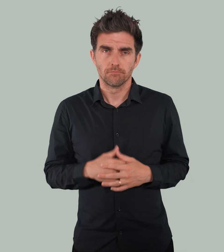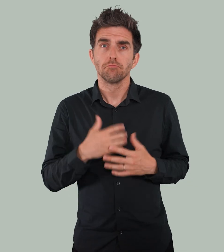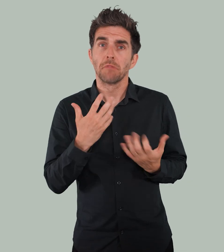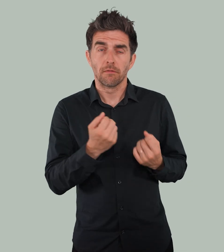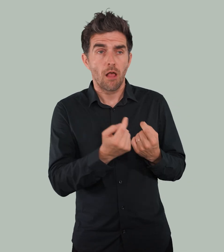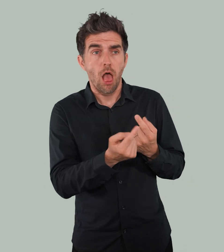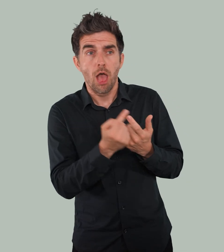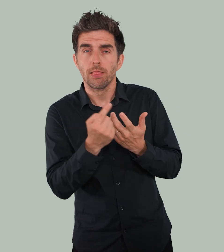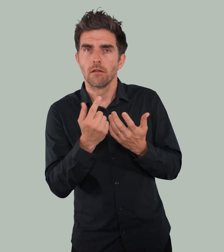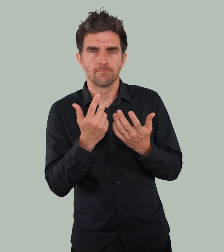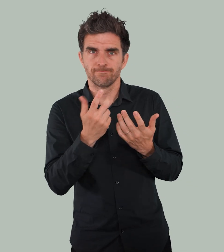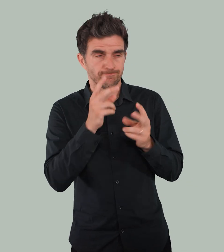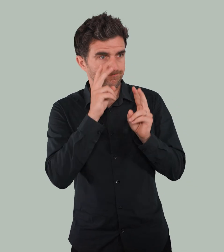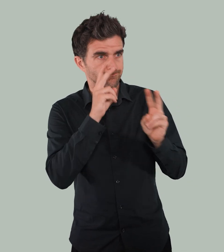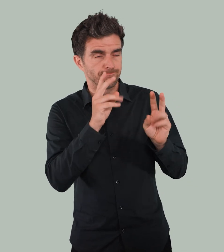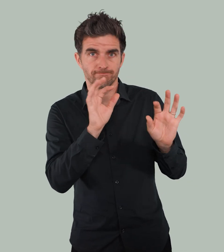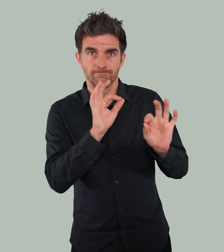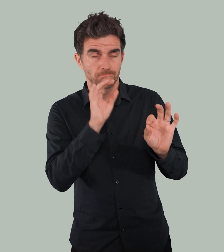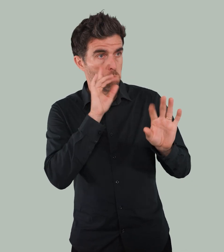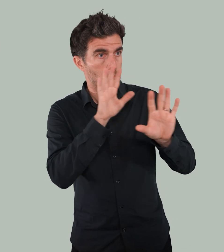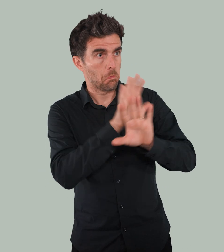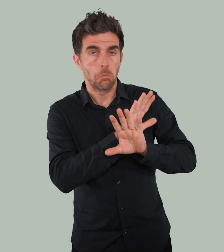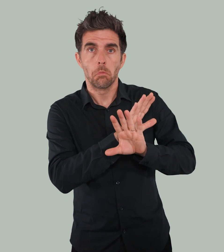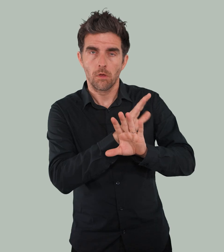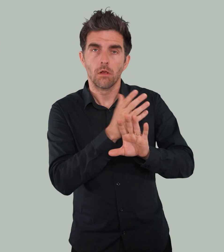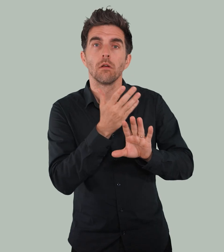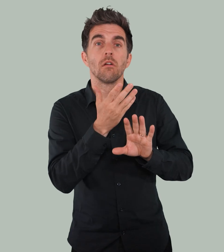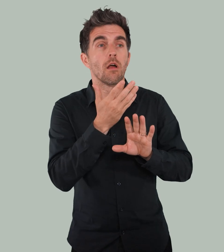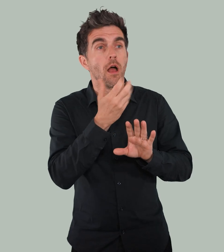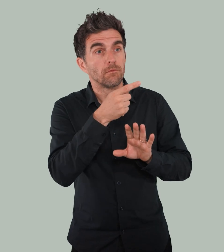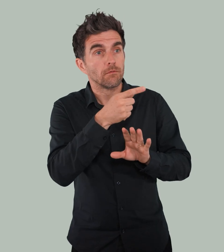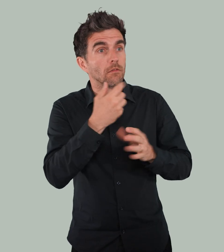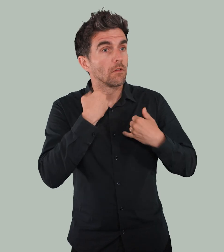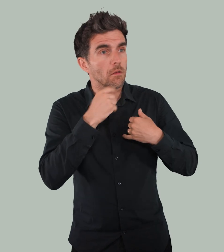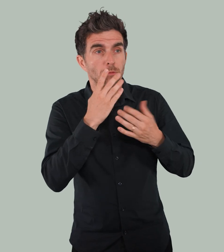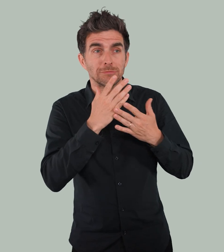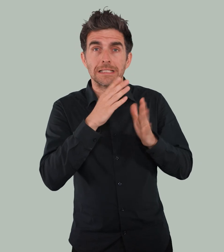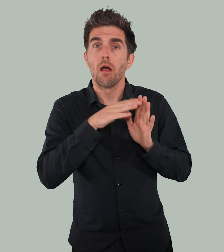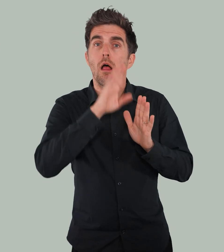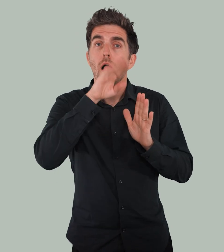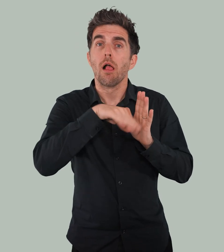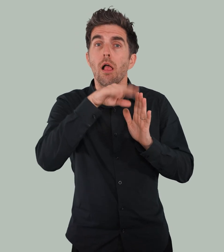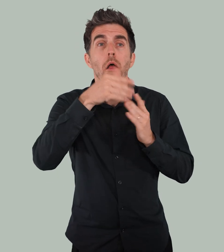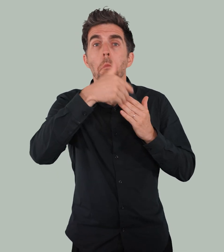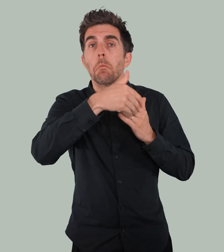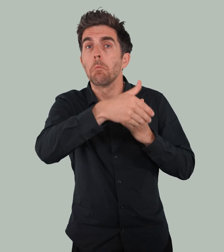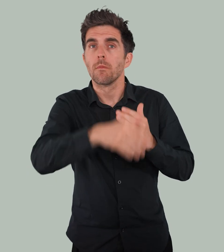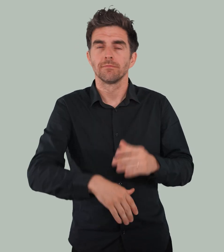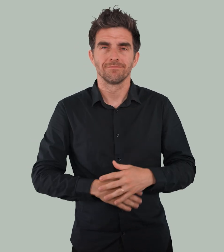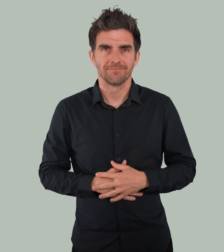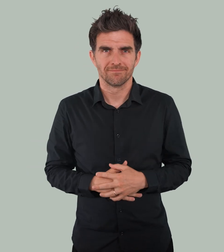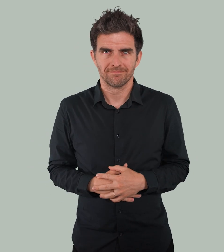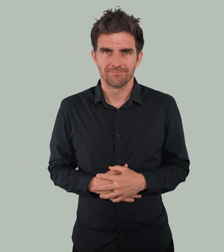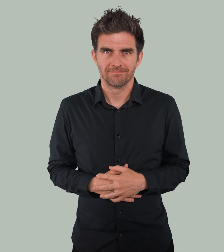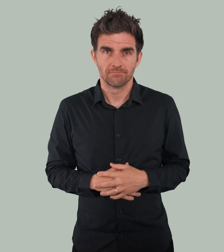Less visible and fluctuating conditions